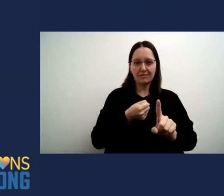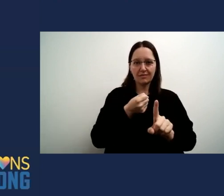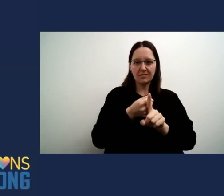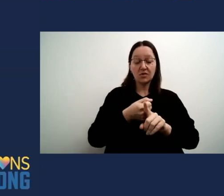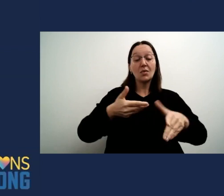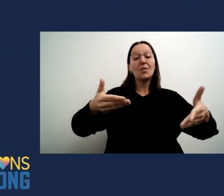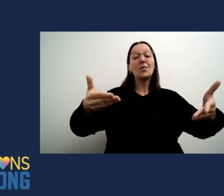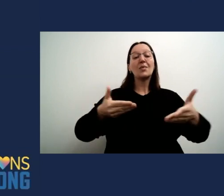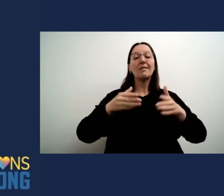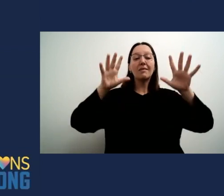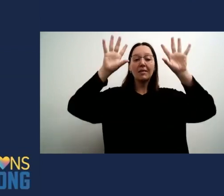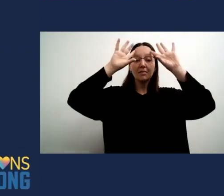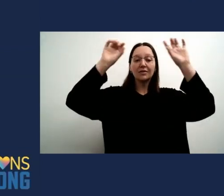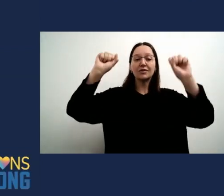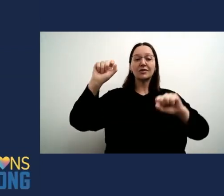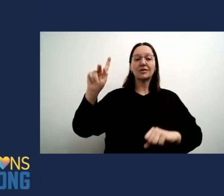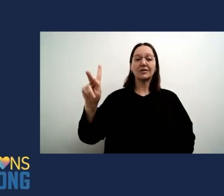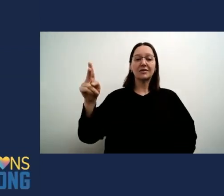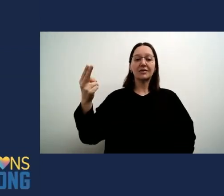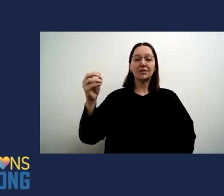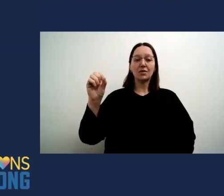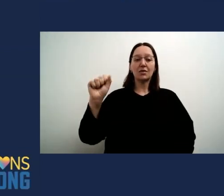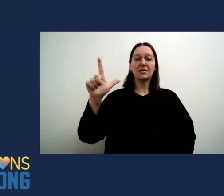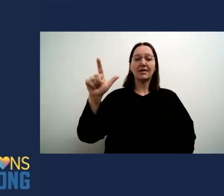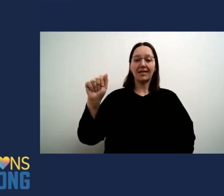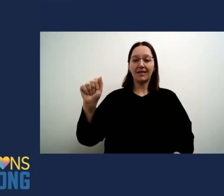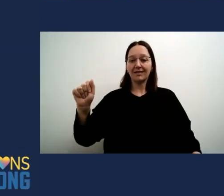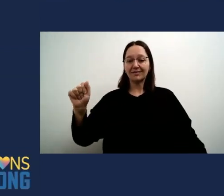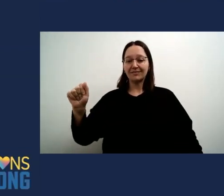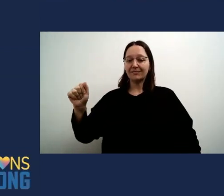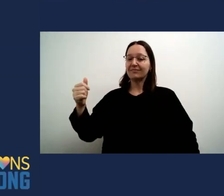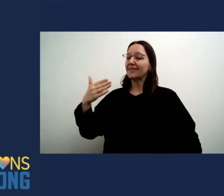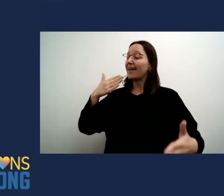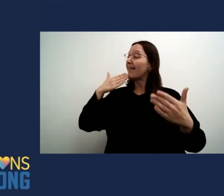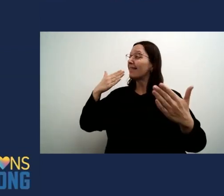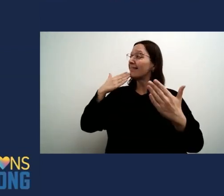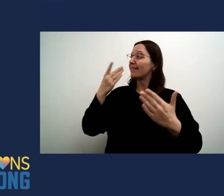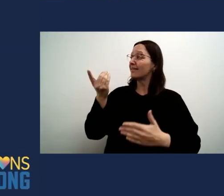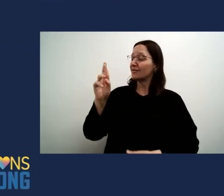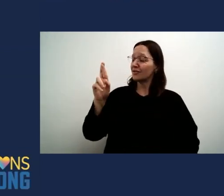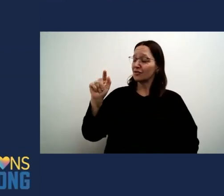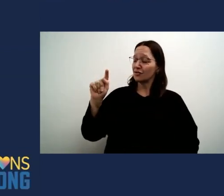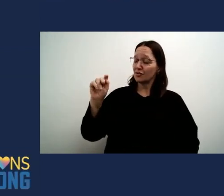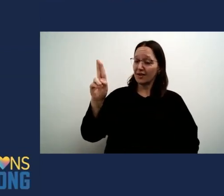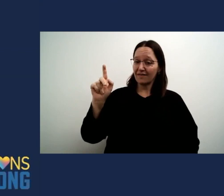ellipse, and then interpretation, and choose your language.